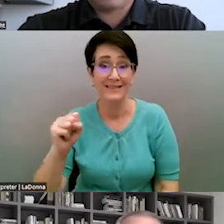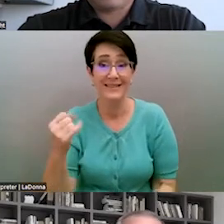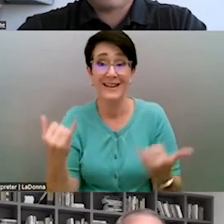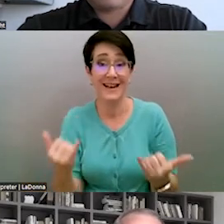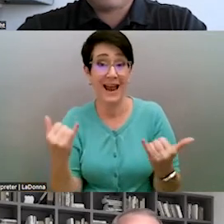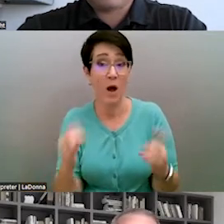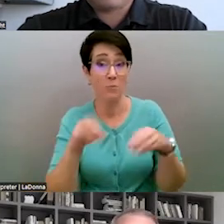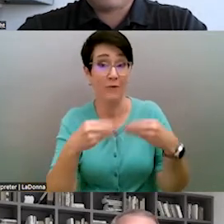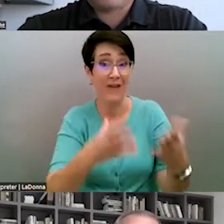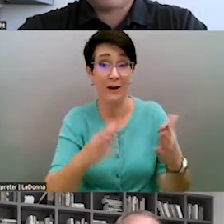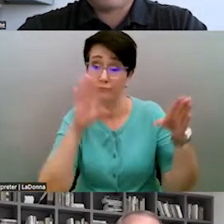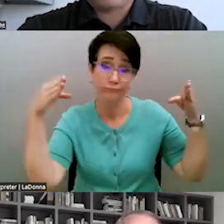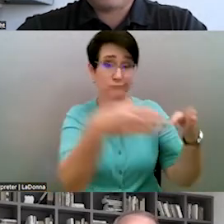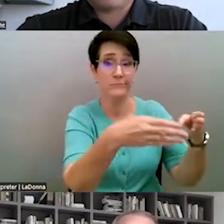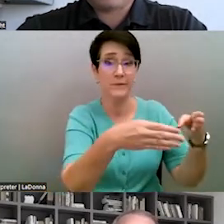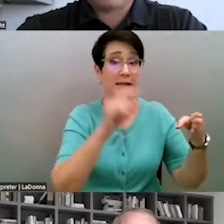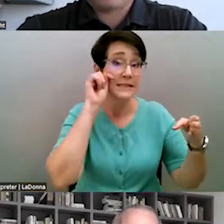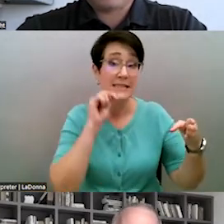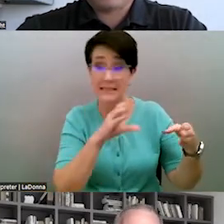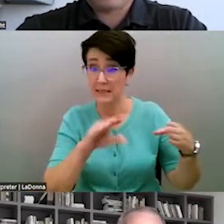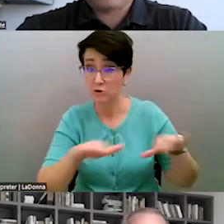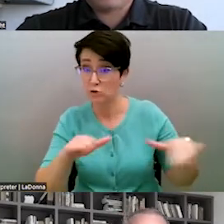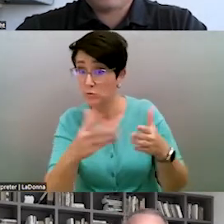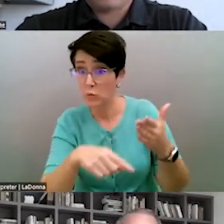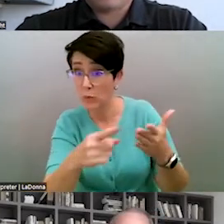INTO KIDS. AND TEENS. >> THANK YOU SO MUCH,